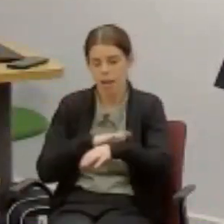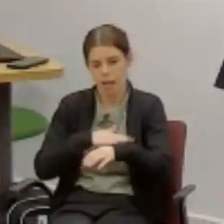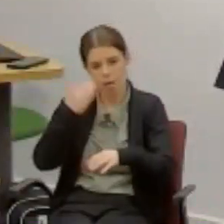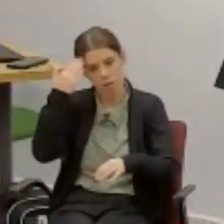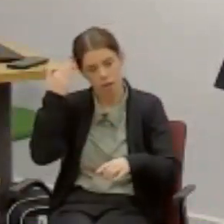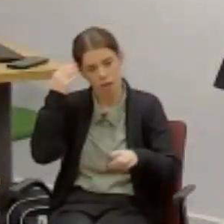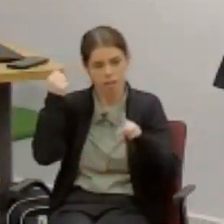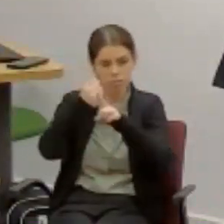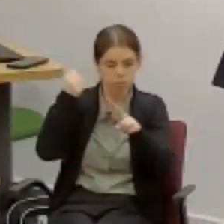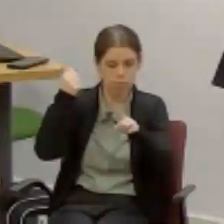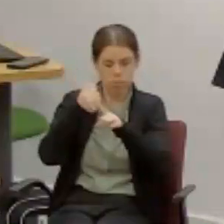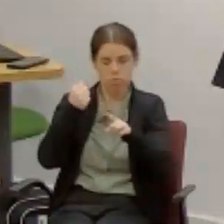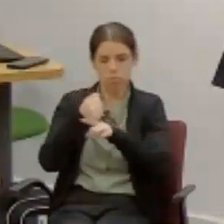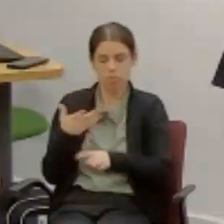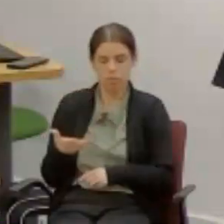over the lifetime.